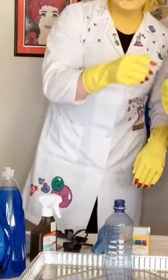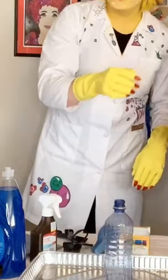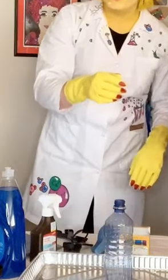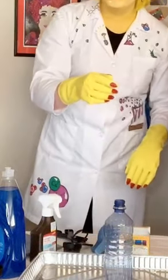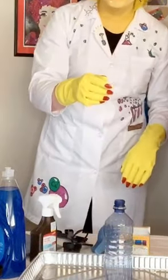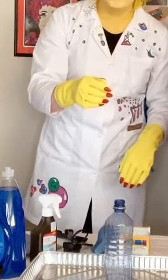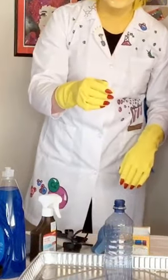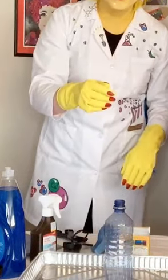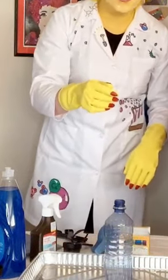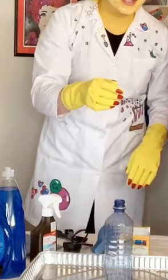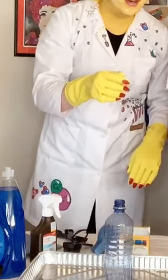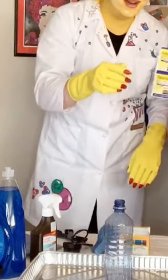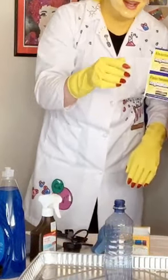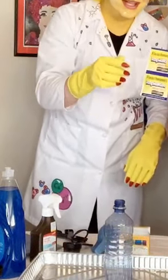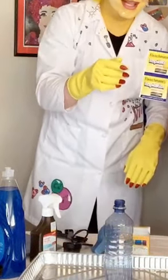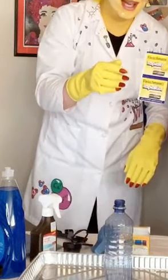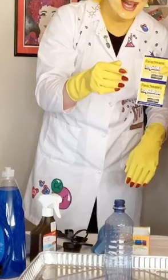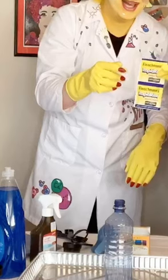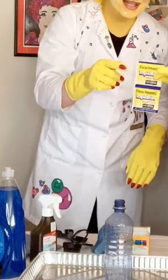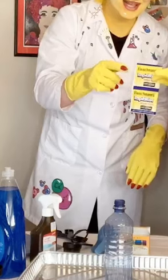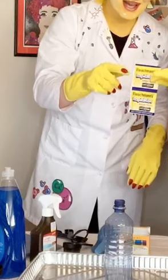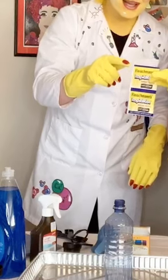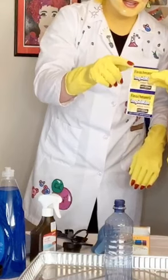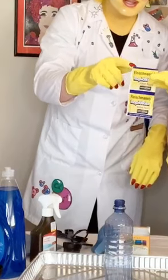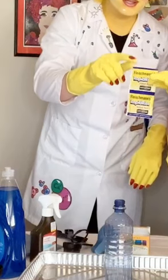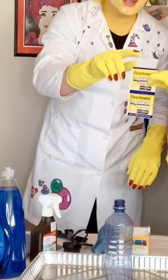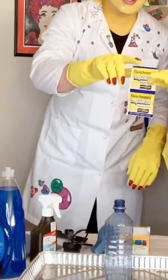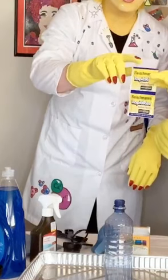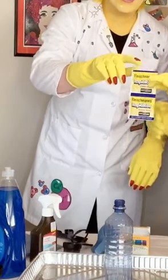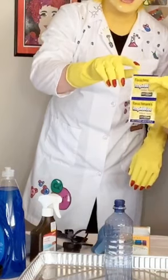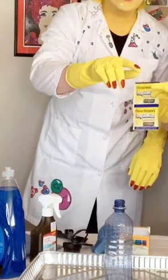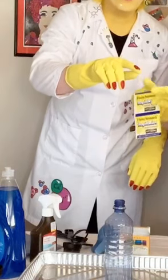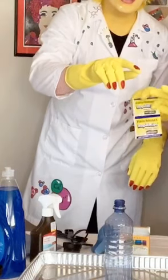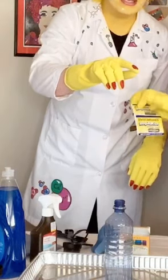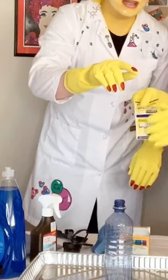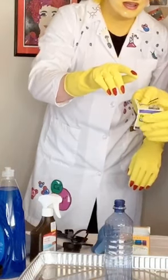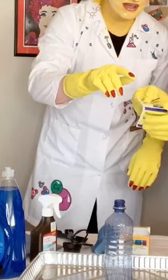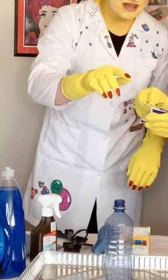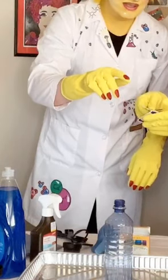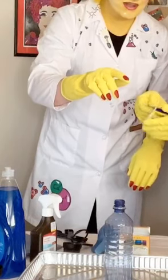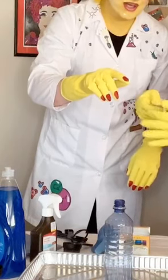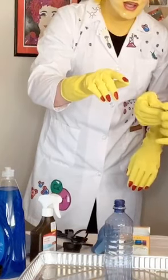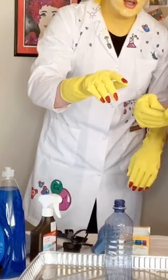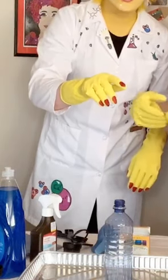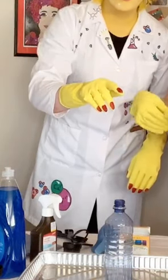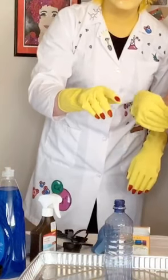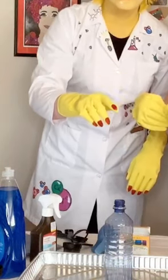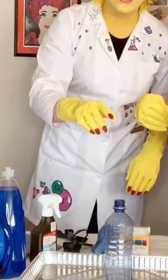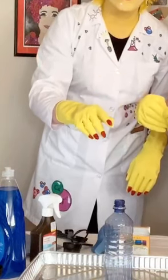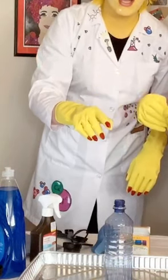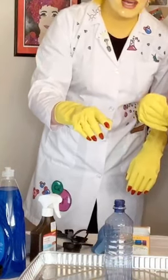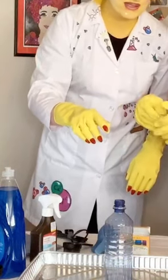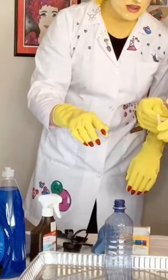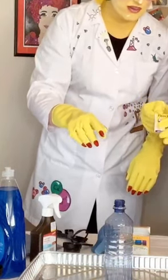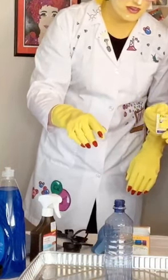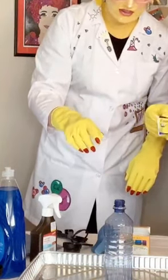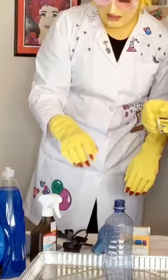the yeast you can do, Mr. Aaron says. So this, is just a little packet of yeast. This is what you use to make bread rise. So